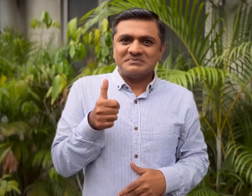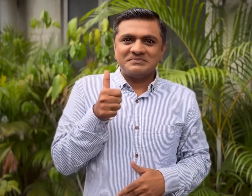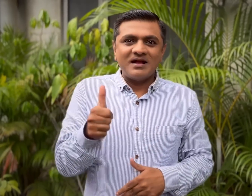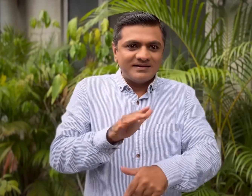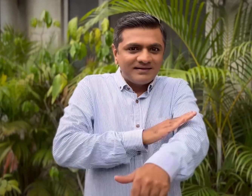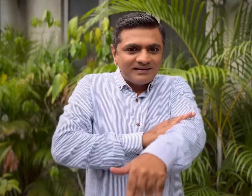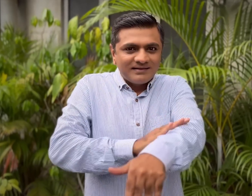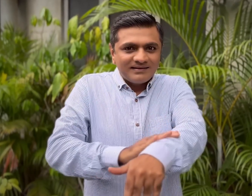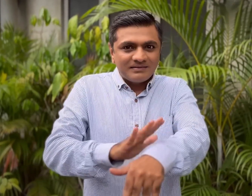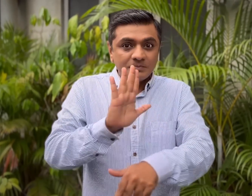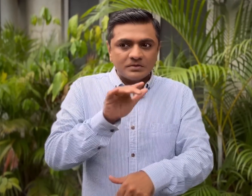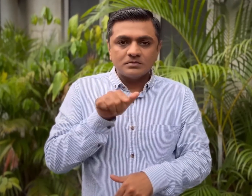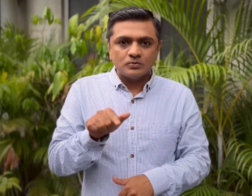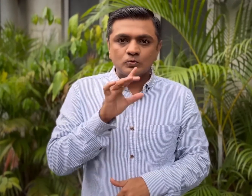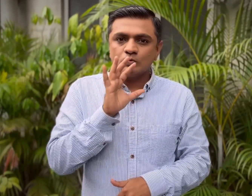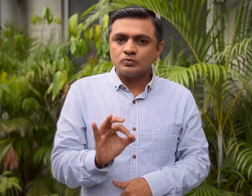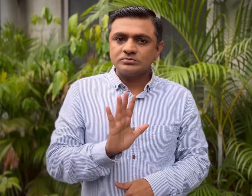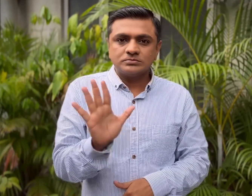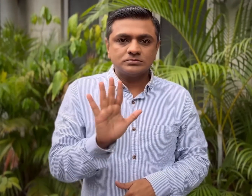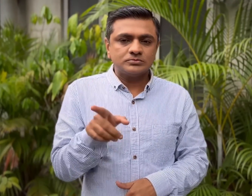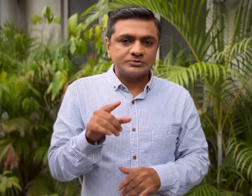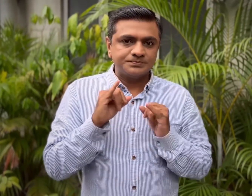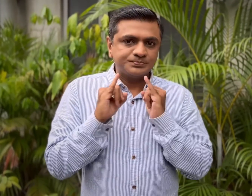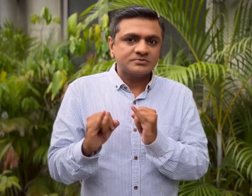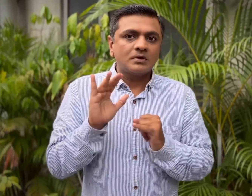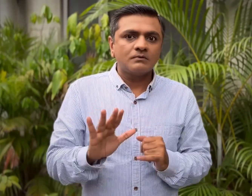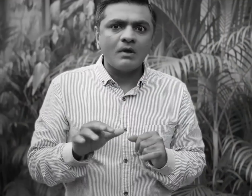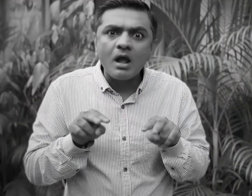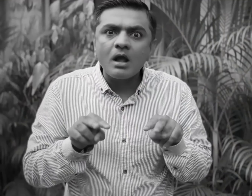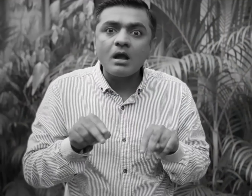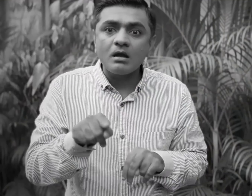They smoothen the skin, right? But what if I tell you they are not good! What!